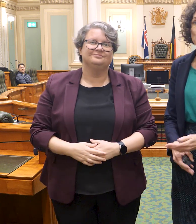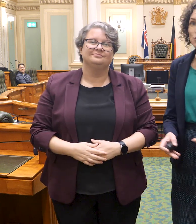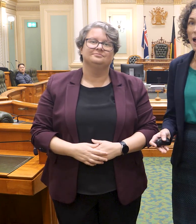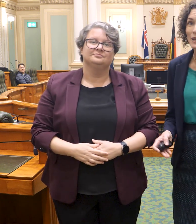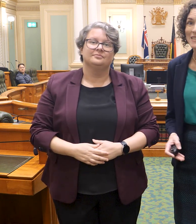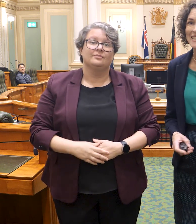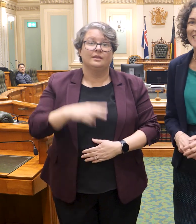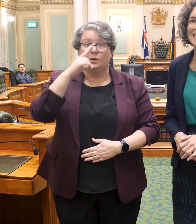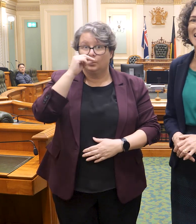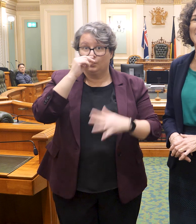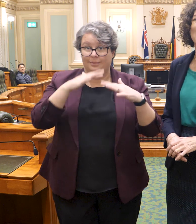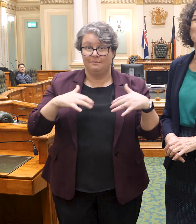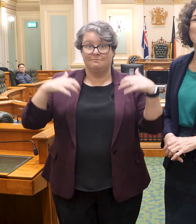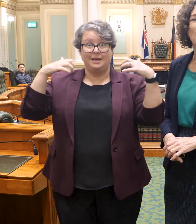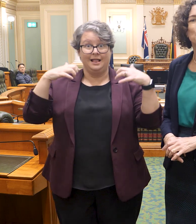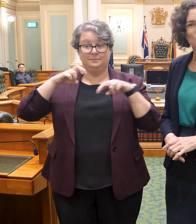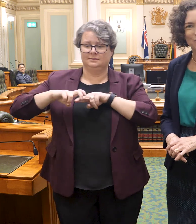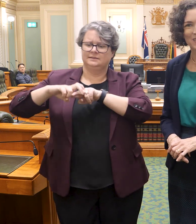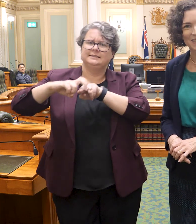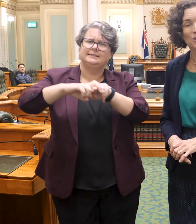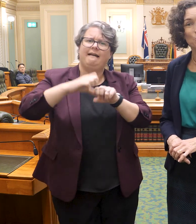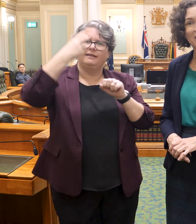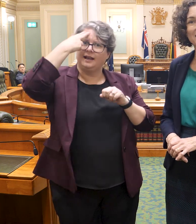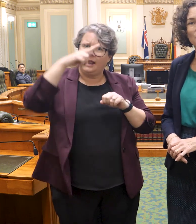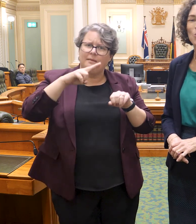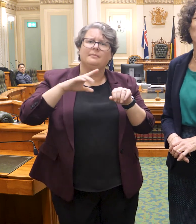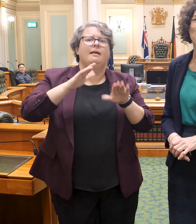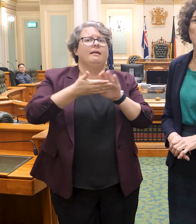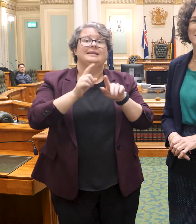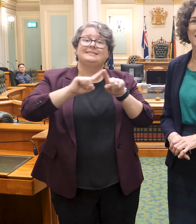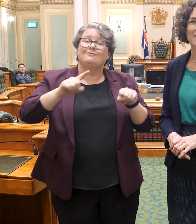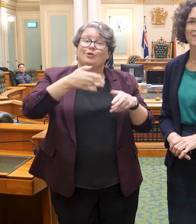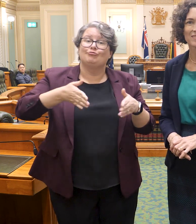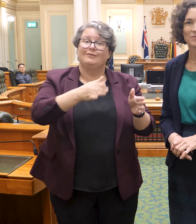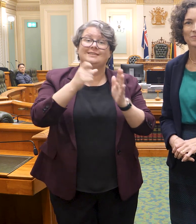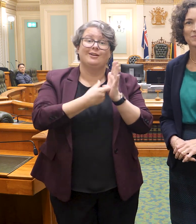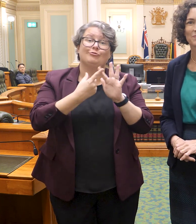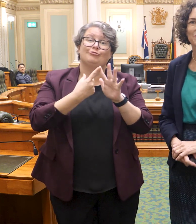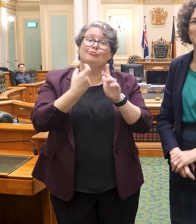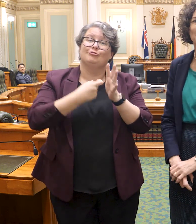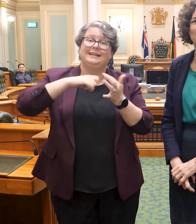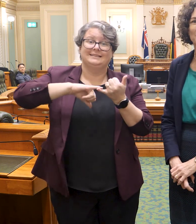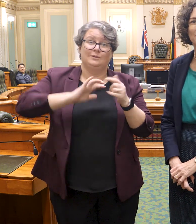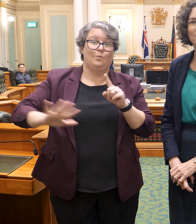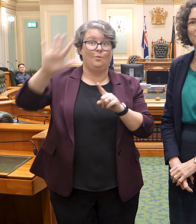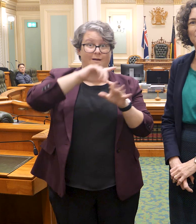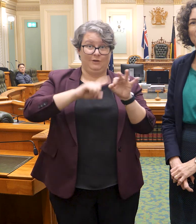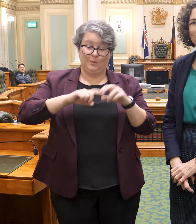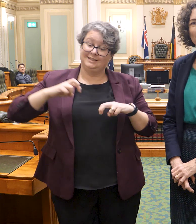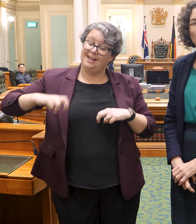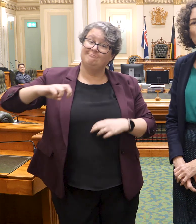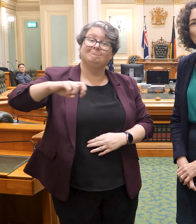The Youth Parliament seats are named after rivers and creeks all over Queensland.